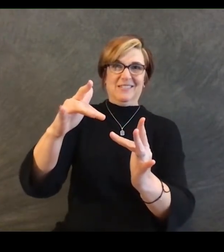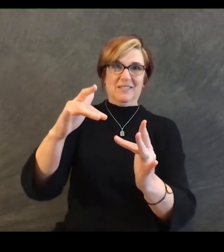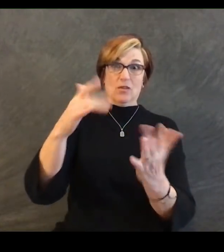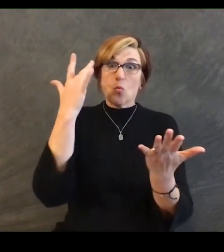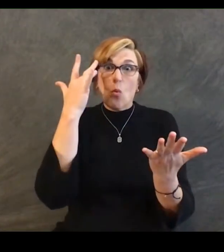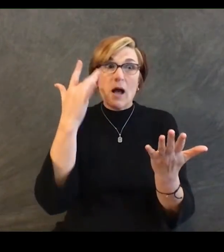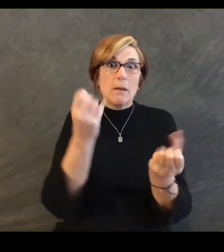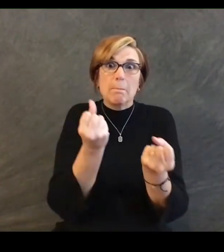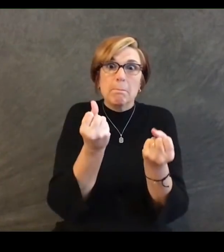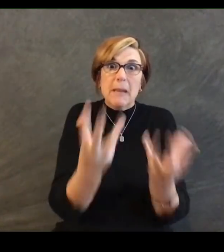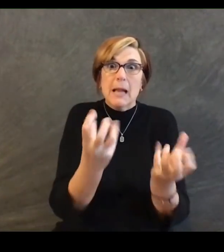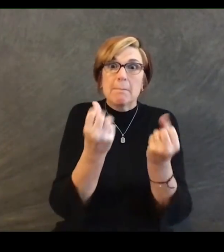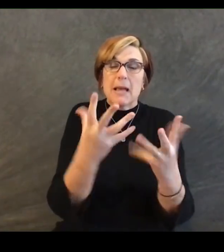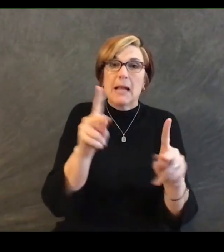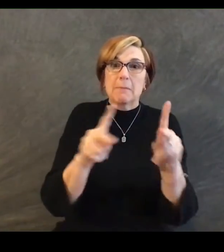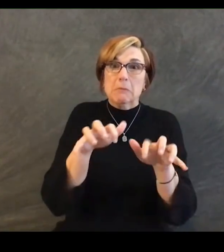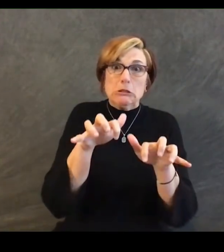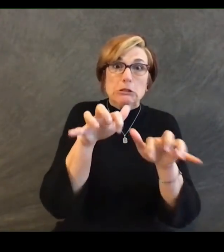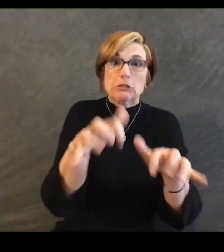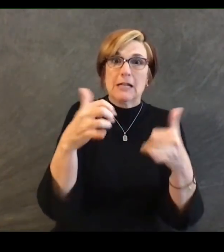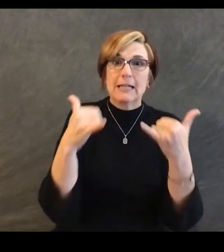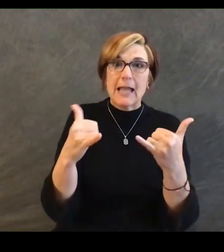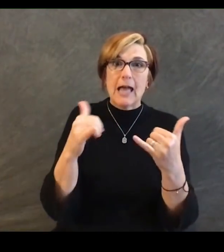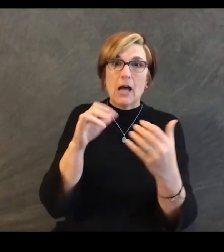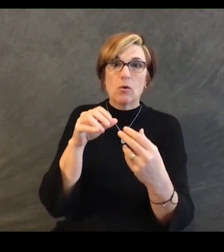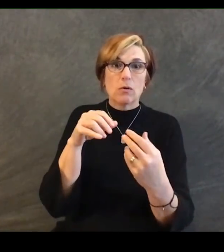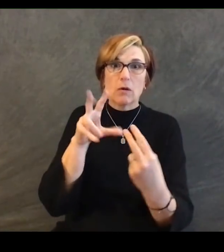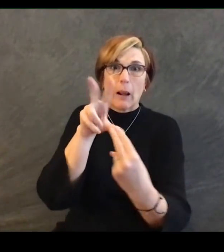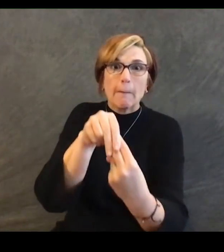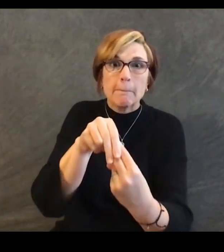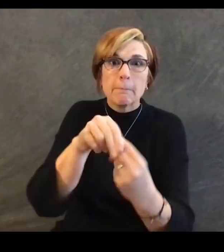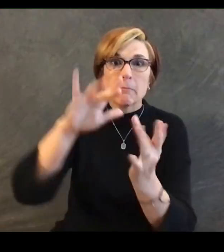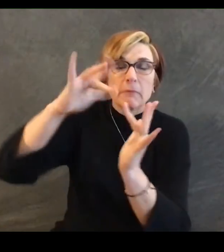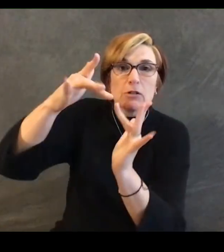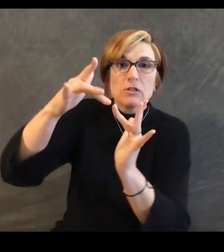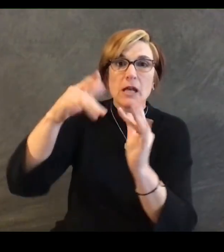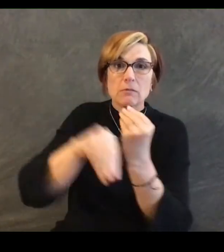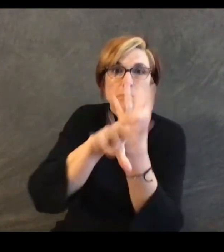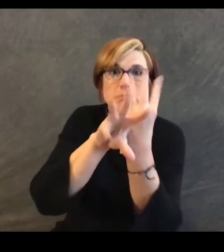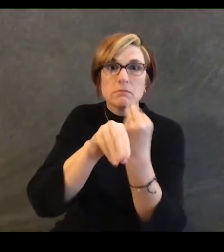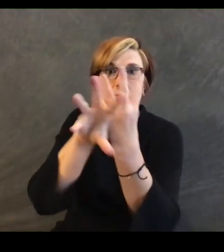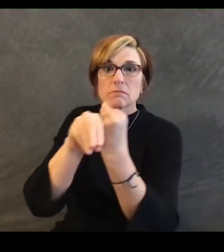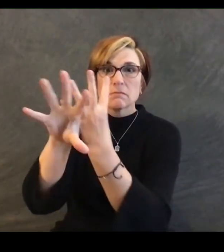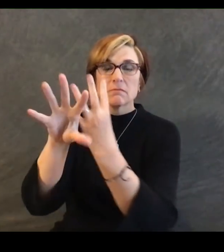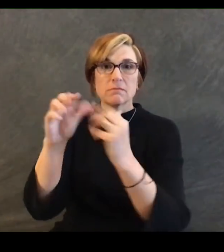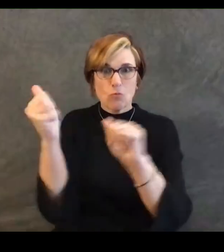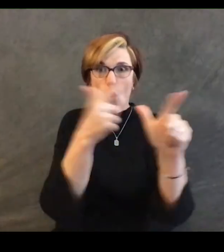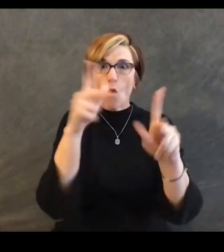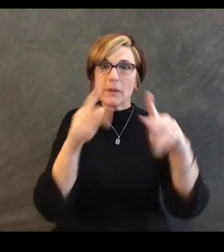more than anybody seen before because everyone's inside they were all making